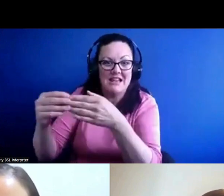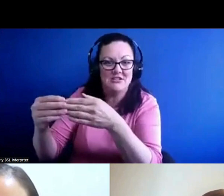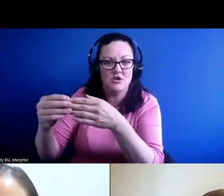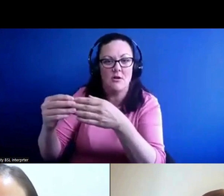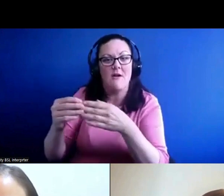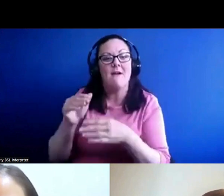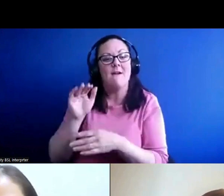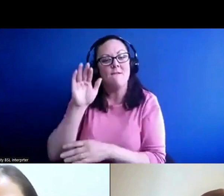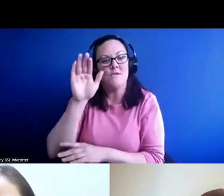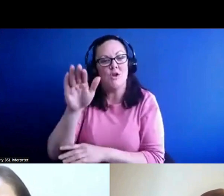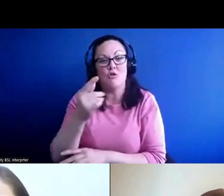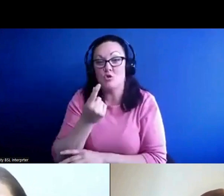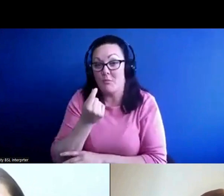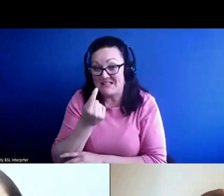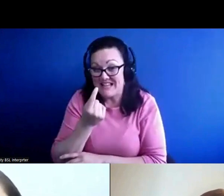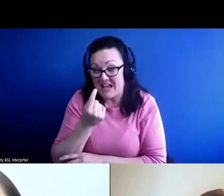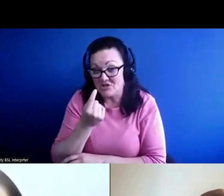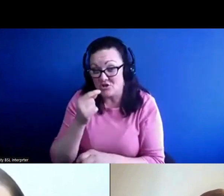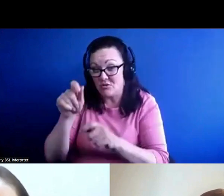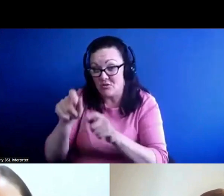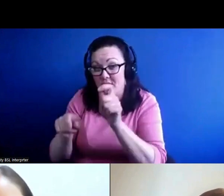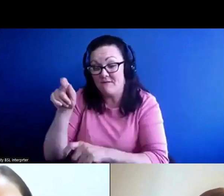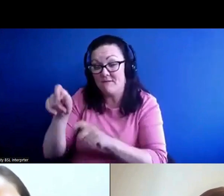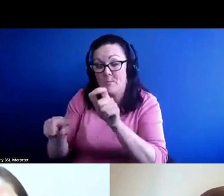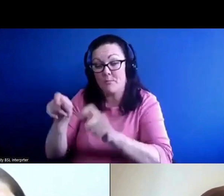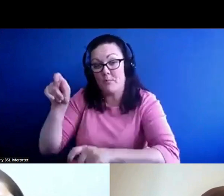stakeholders that they would want to partner. So it is